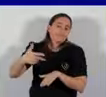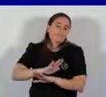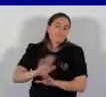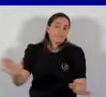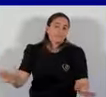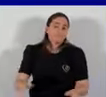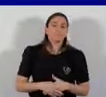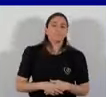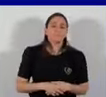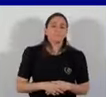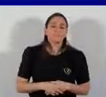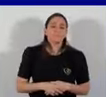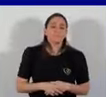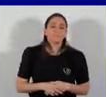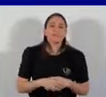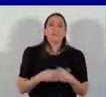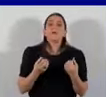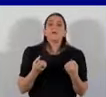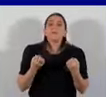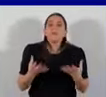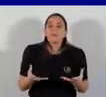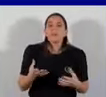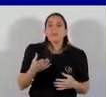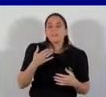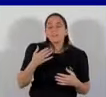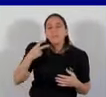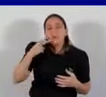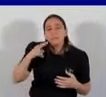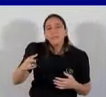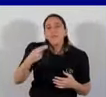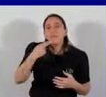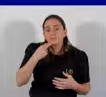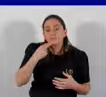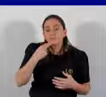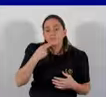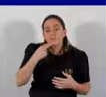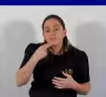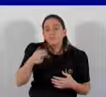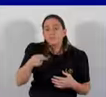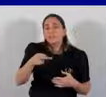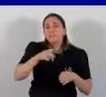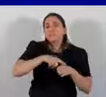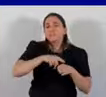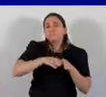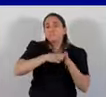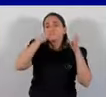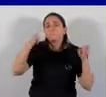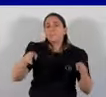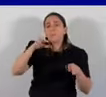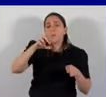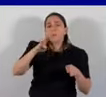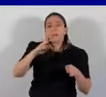So that the economy would expand and not have to reshot in the feet Not for nothing since 2011